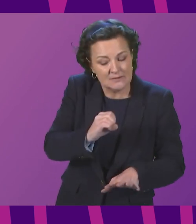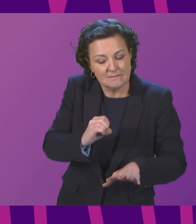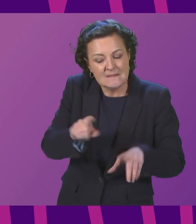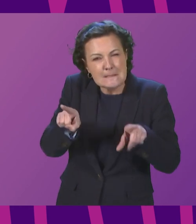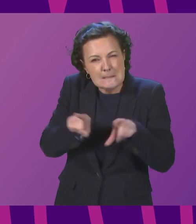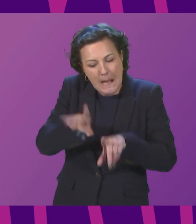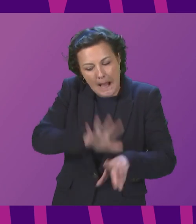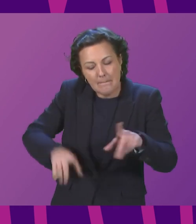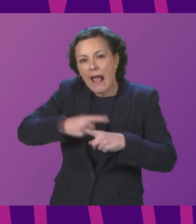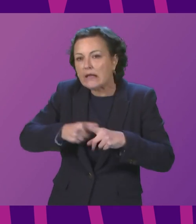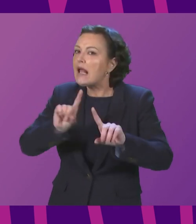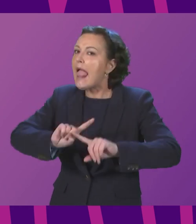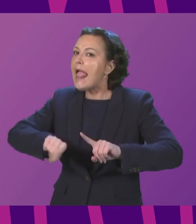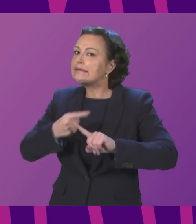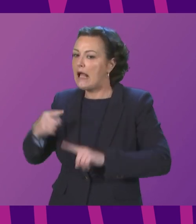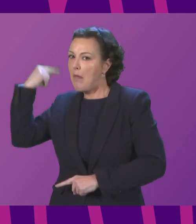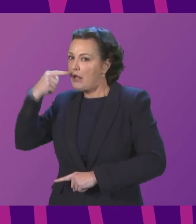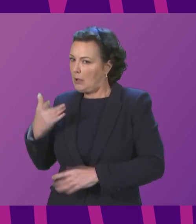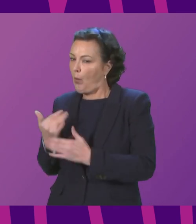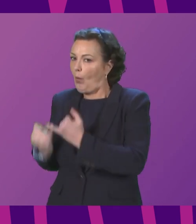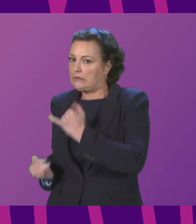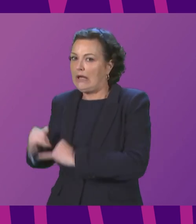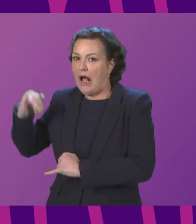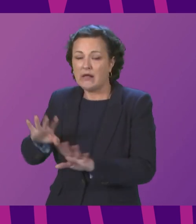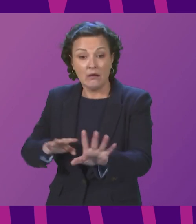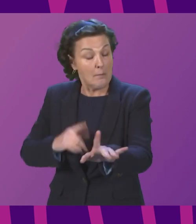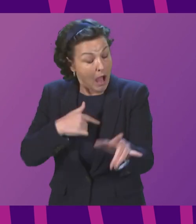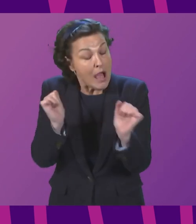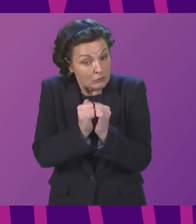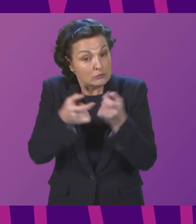I absolutely agree with the First Minister that this is not a competition. Would she